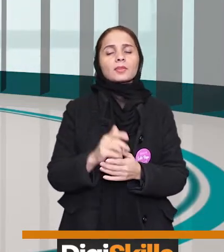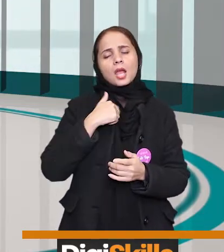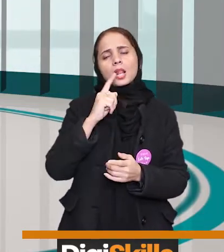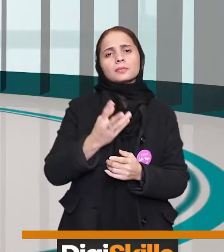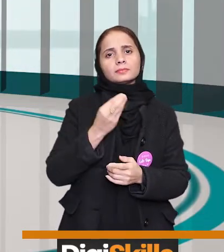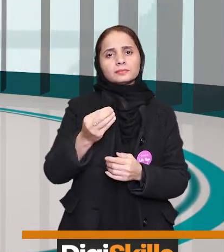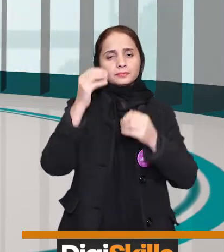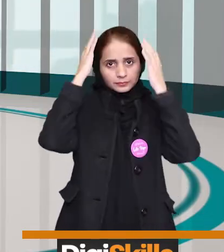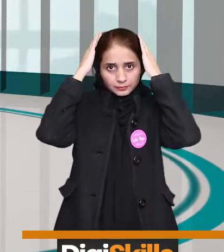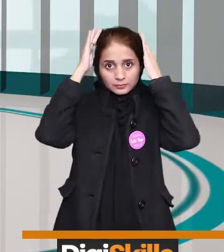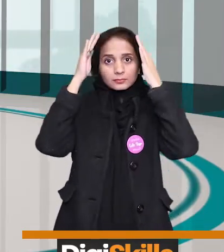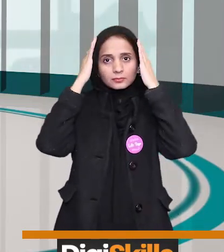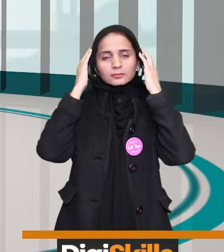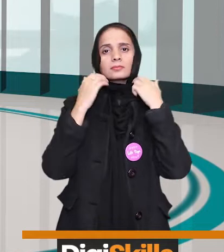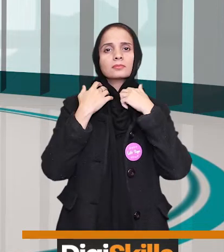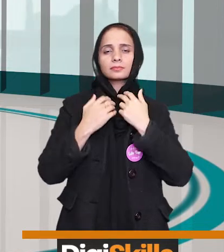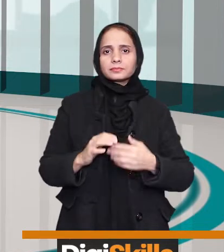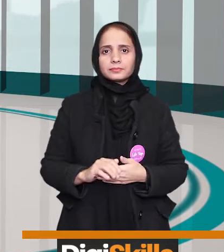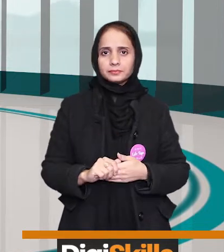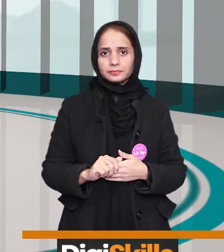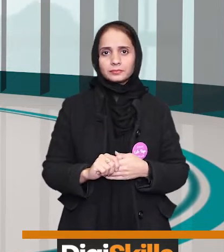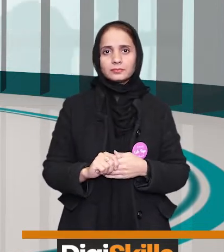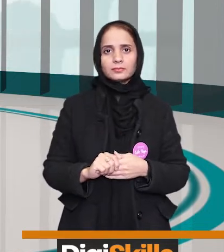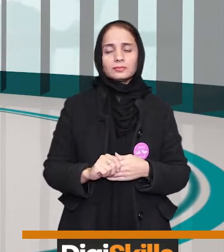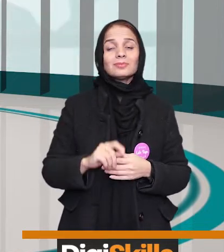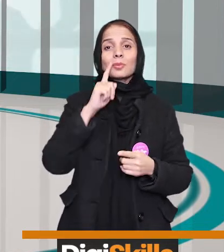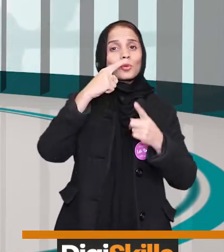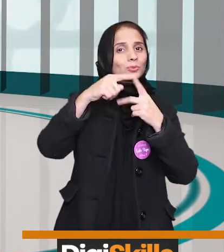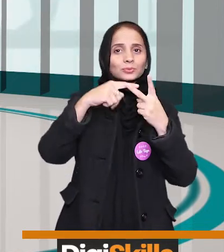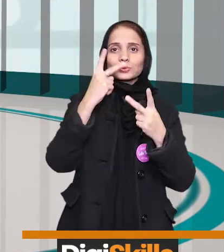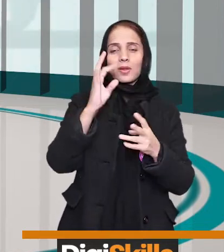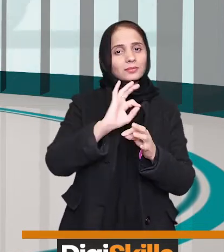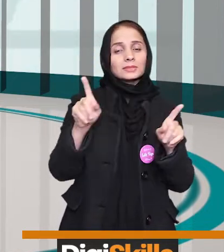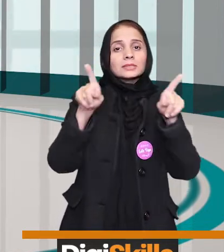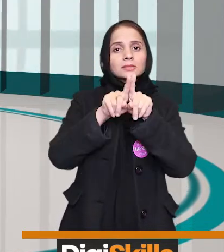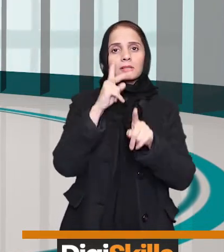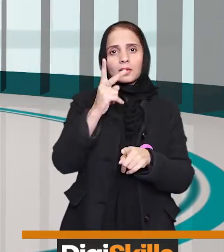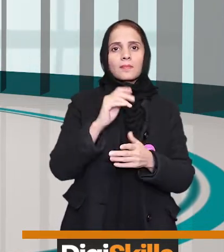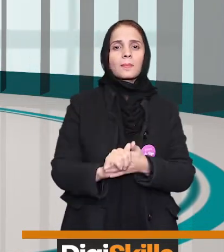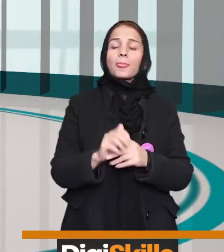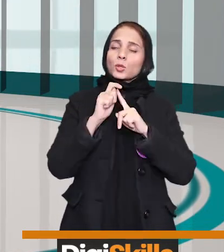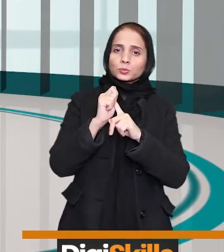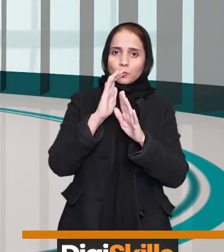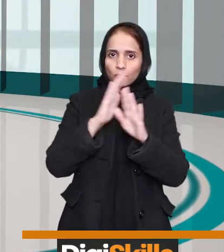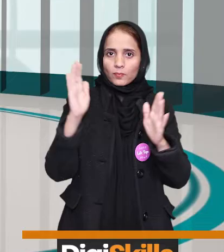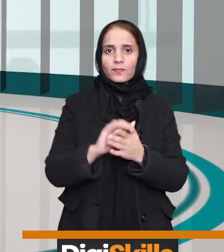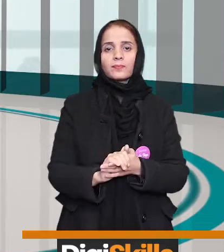Now one thing that is related to both things, is very important.